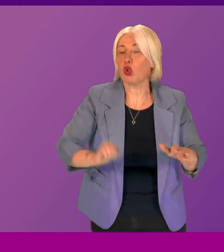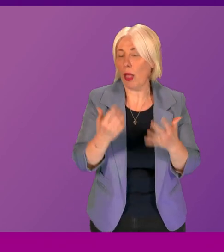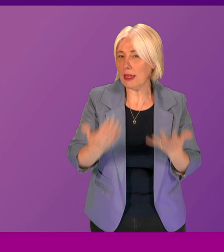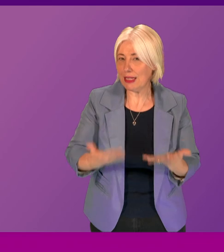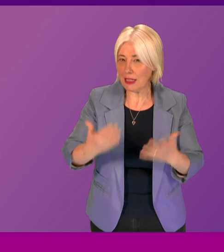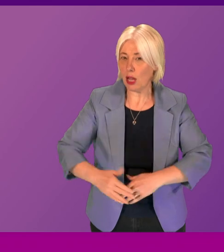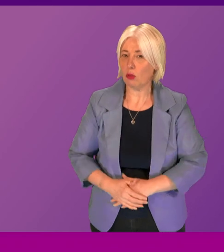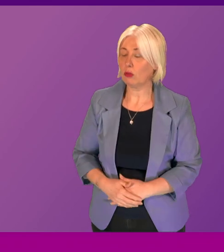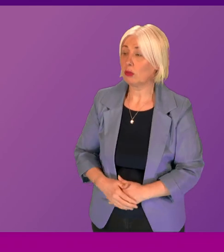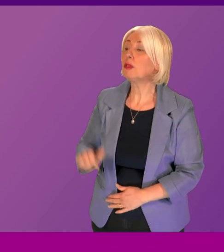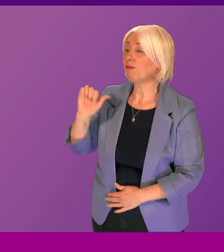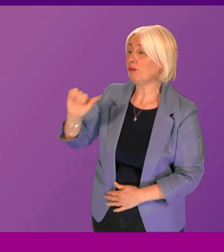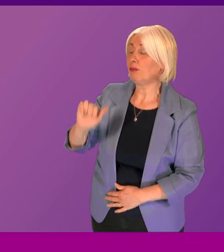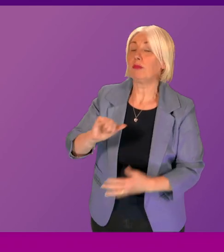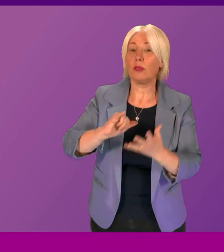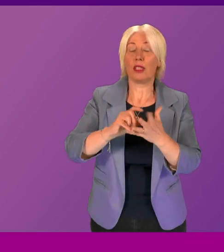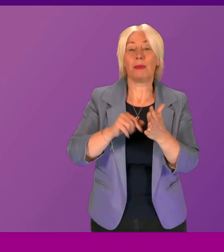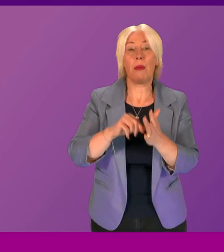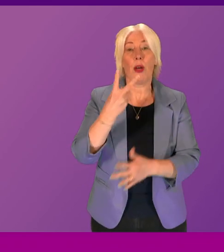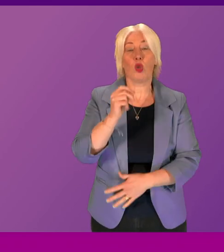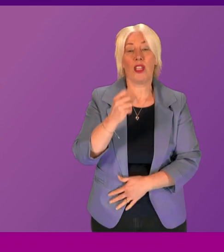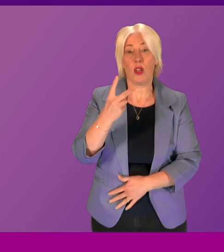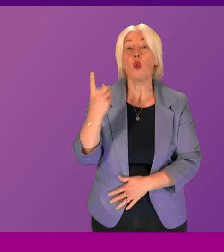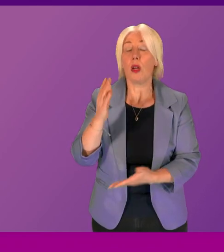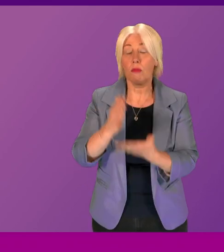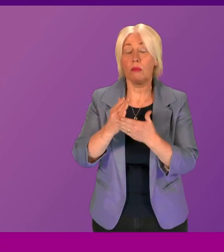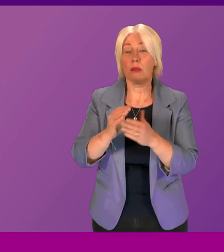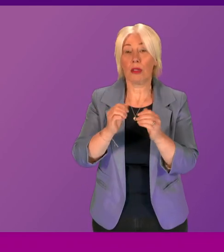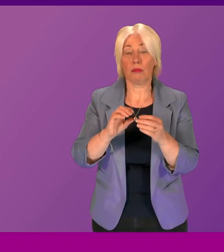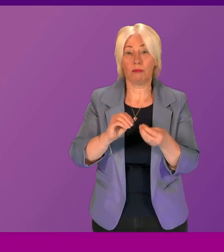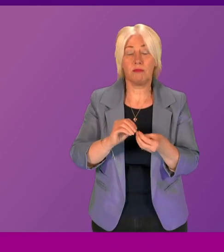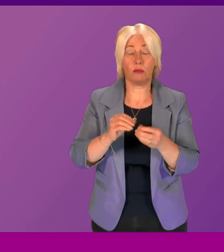The First Minister is correct: the Government set a standard of care in September 2021.